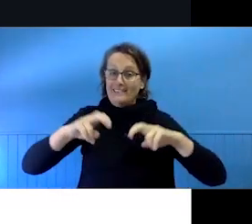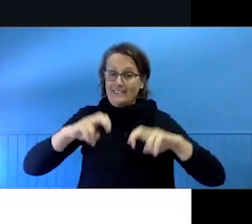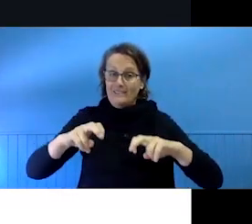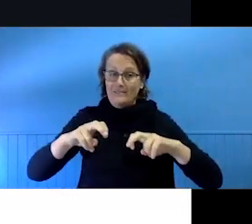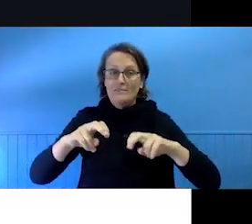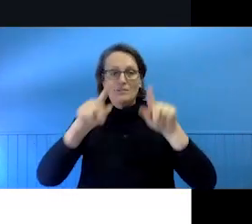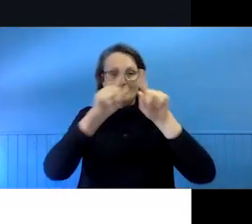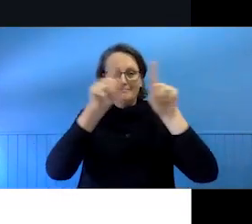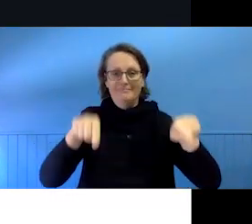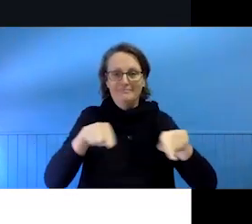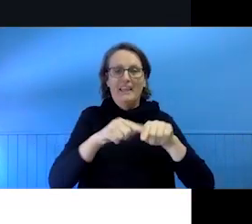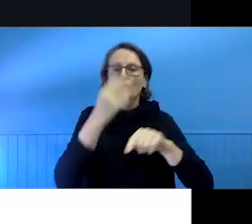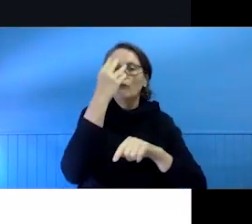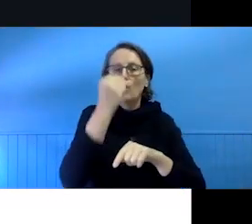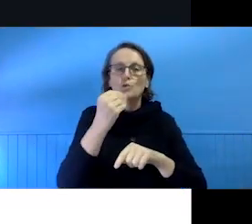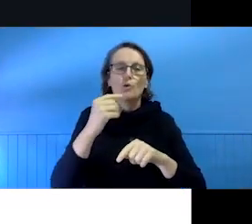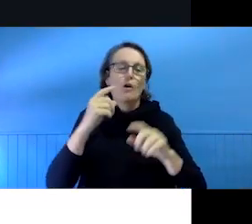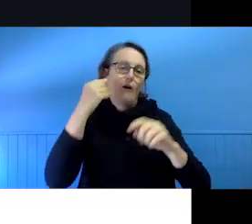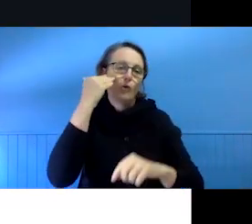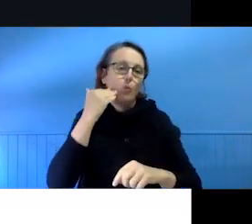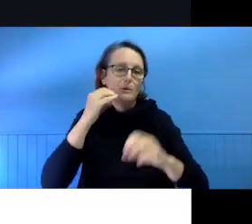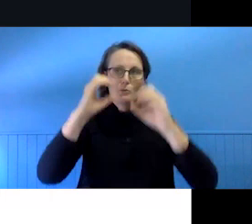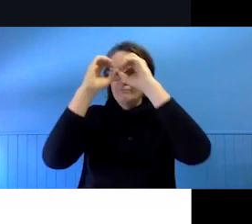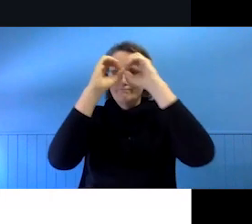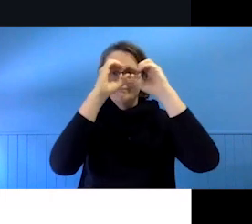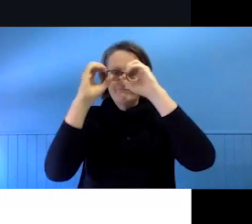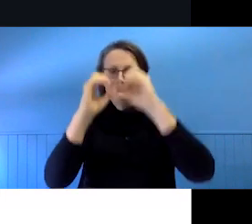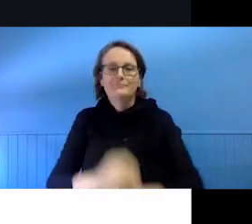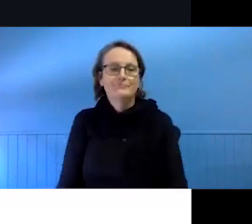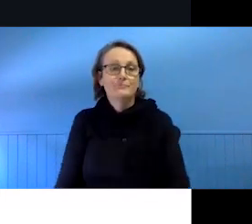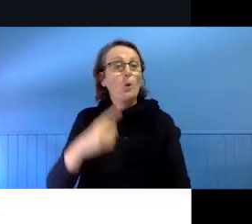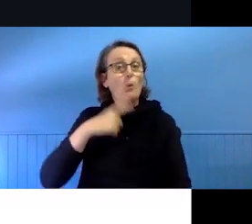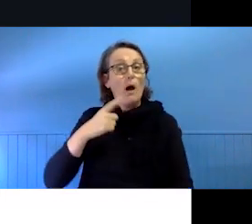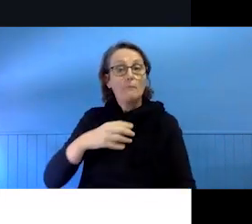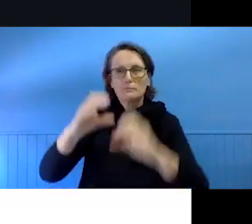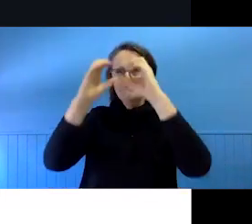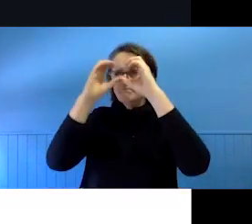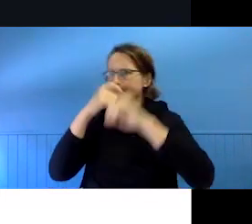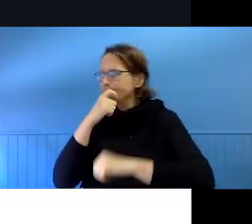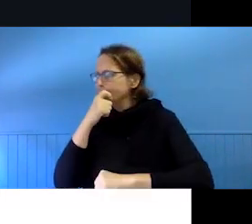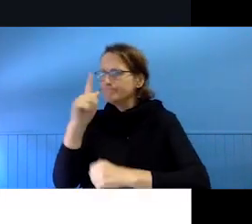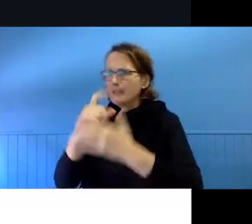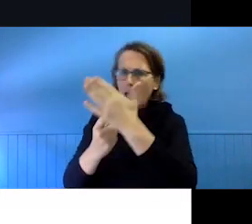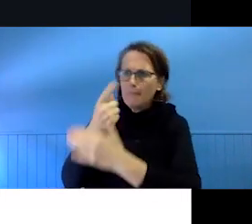of a woman holding binoculars. She's looking at the situation. I want to